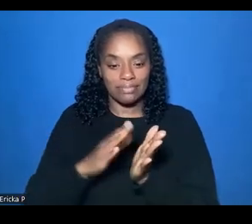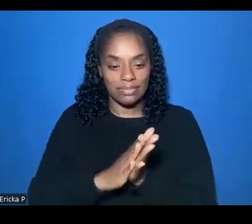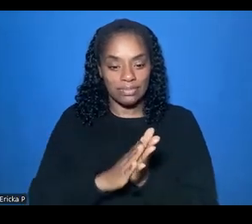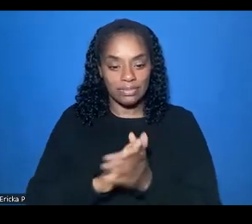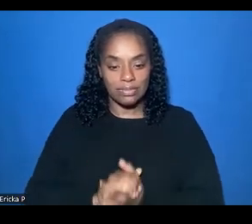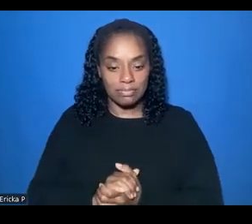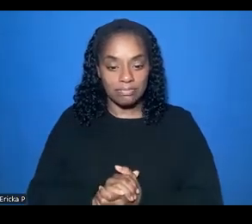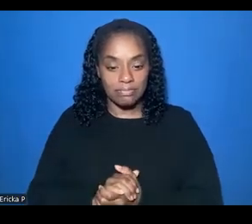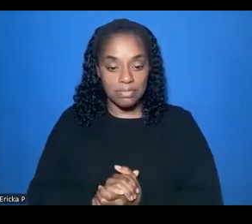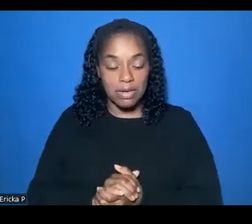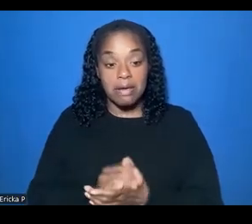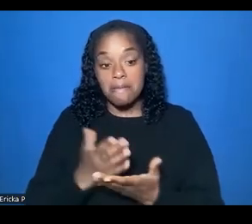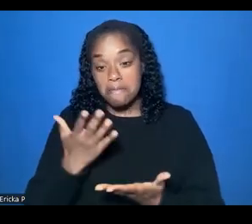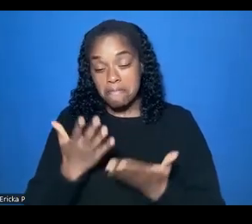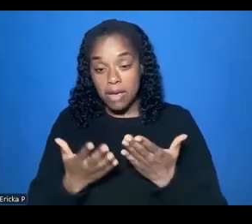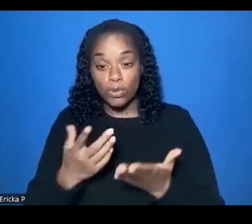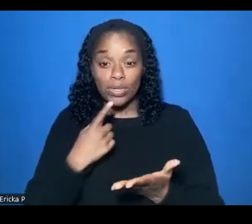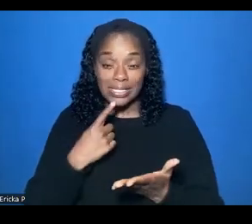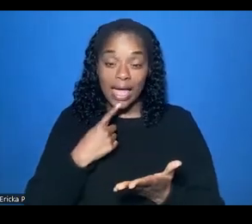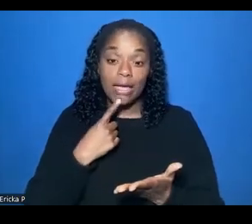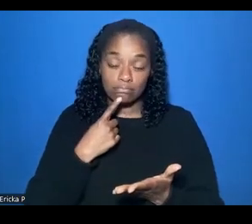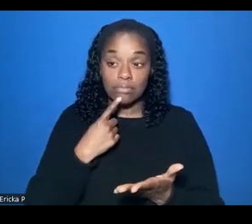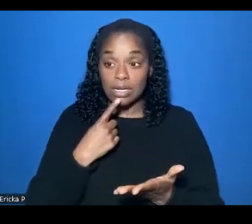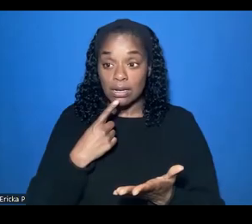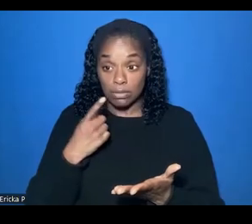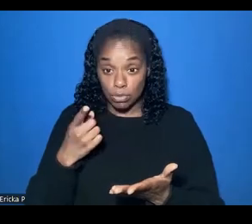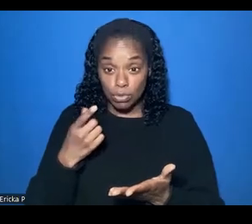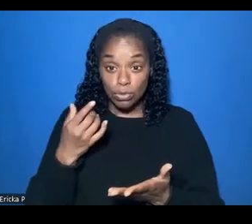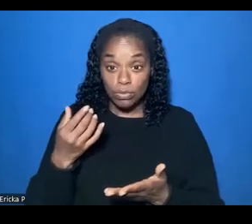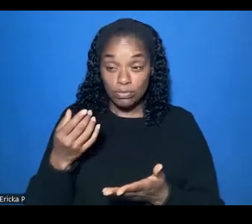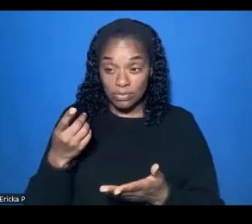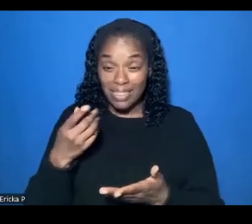You know, thank you for the call I received yesterday. We spoke about A, B and C.